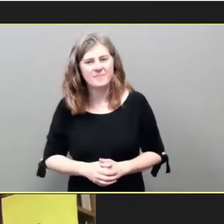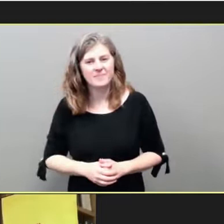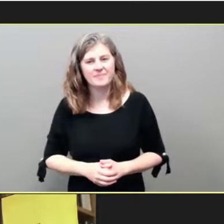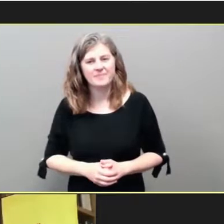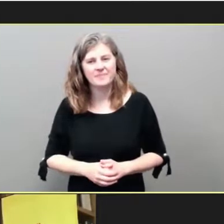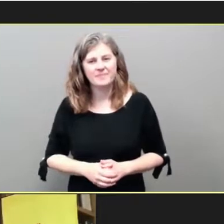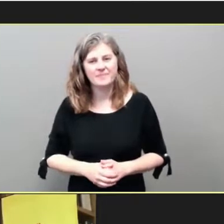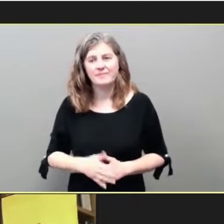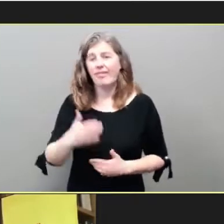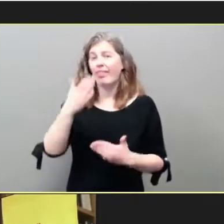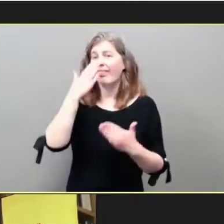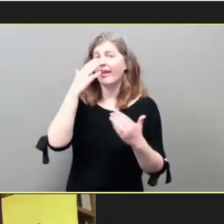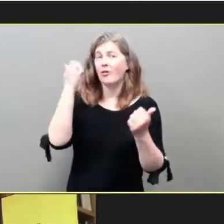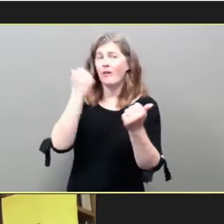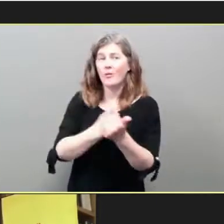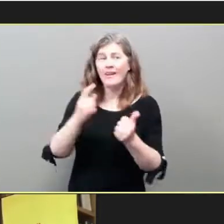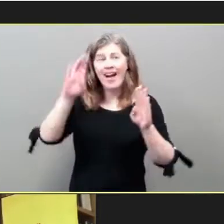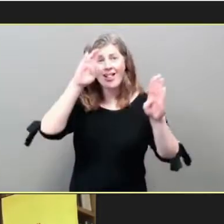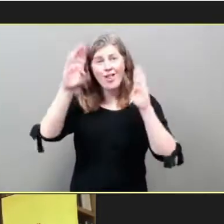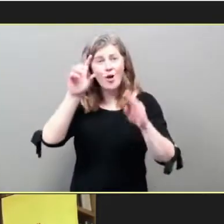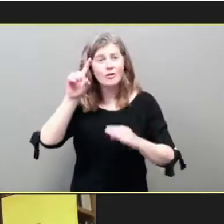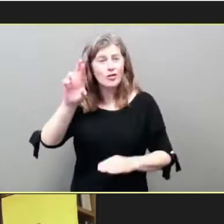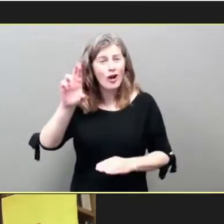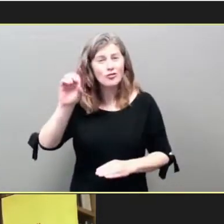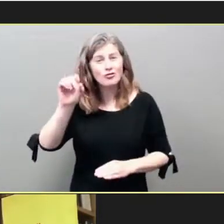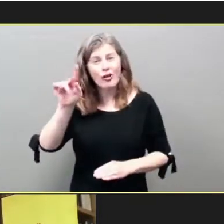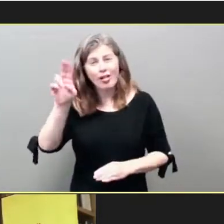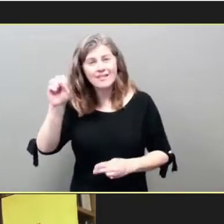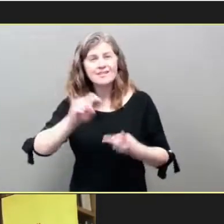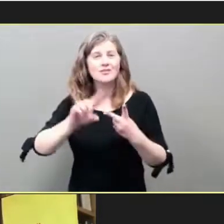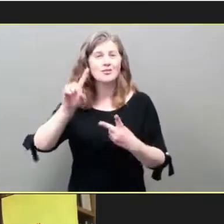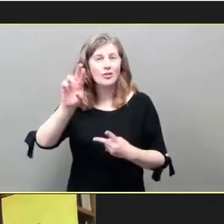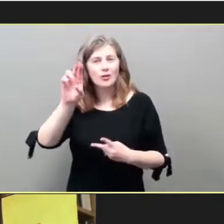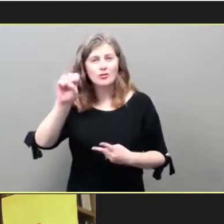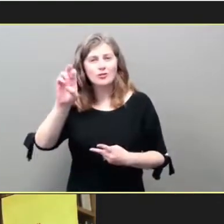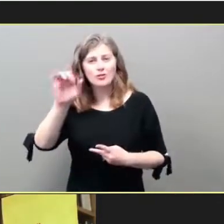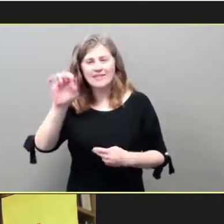Thank you everybody. Hello dr Collins and doctors Grace. I'm just wondering